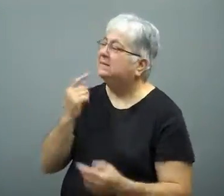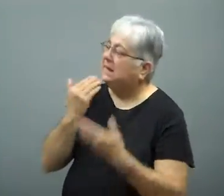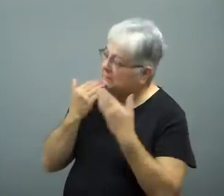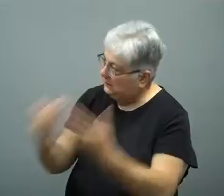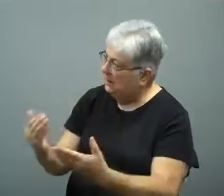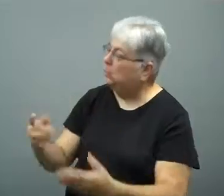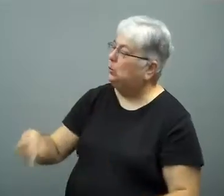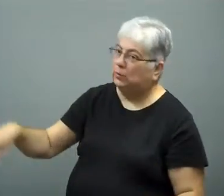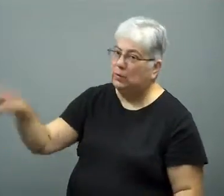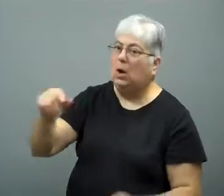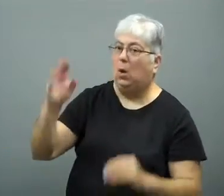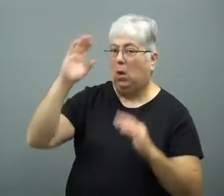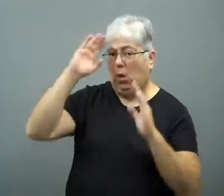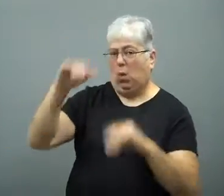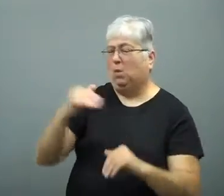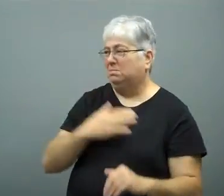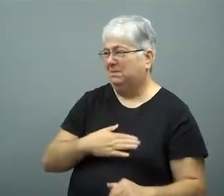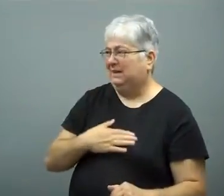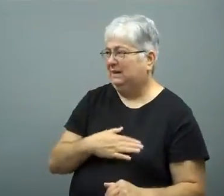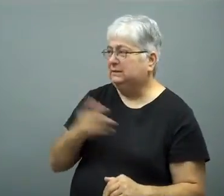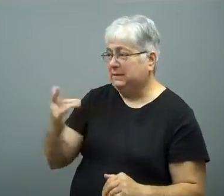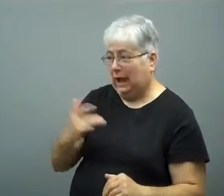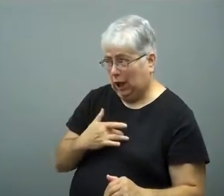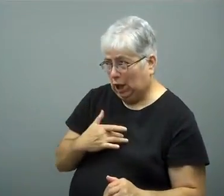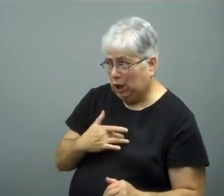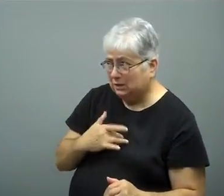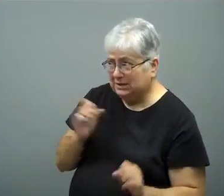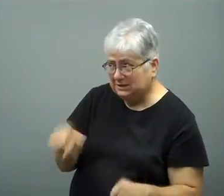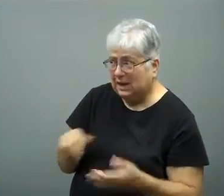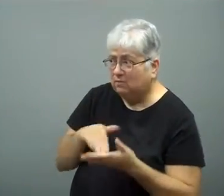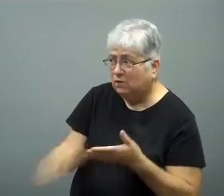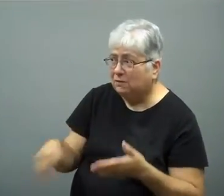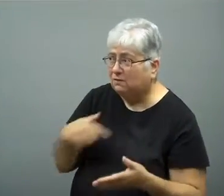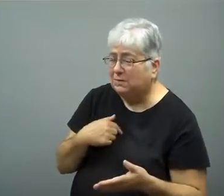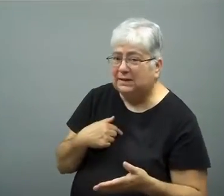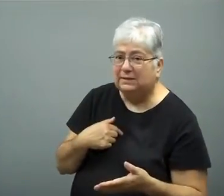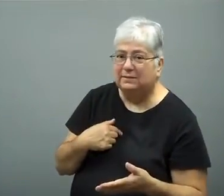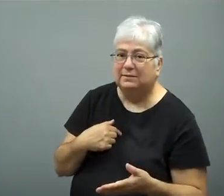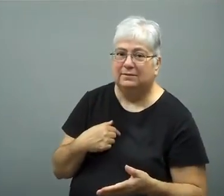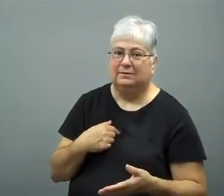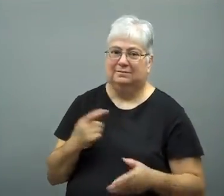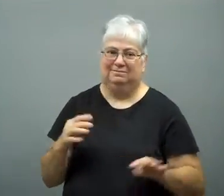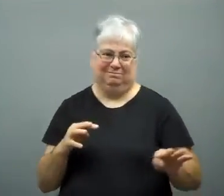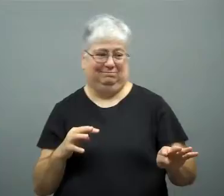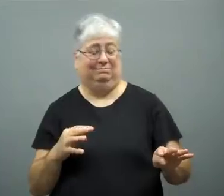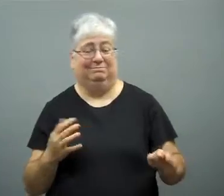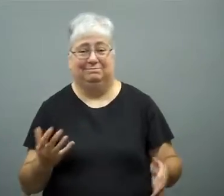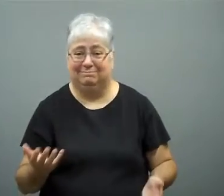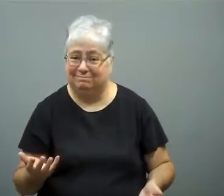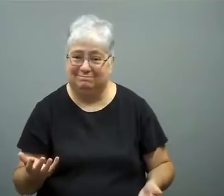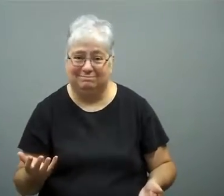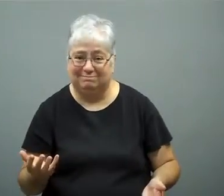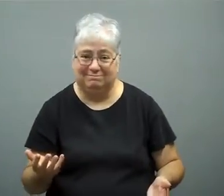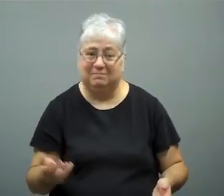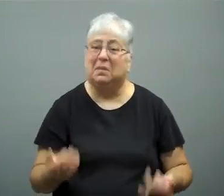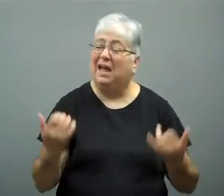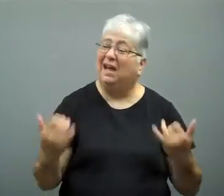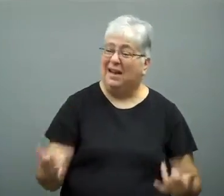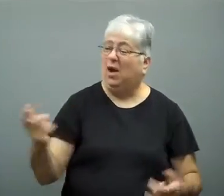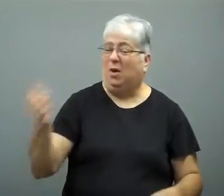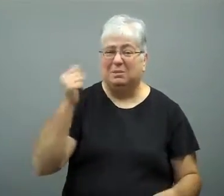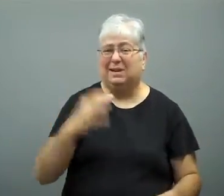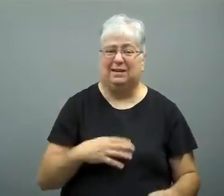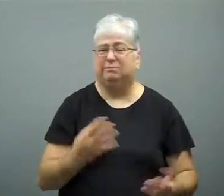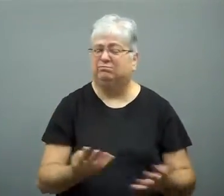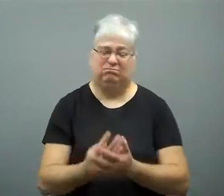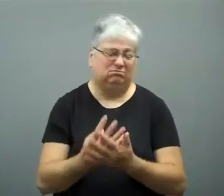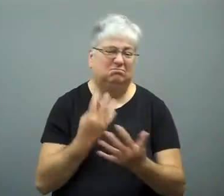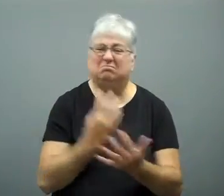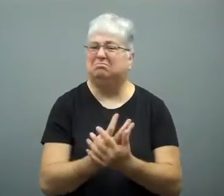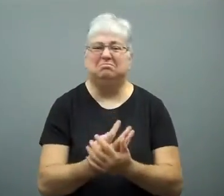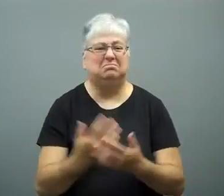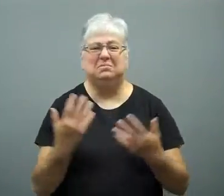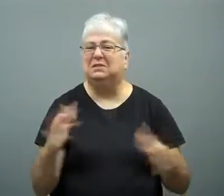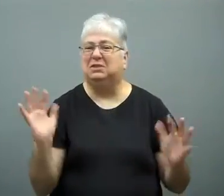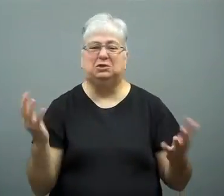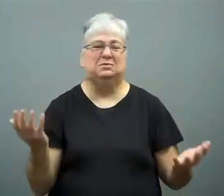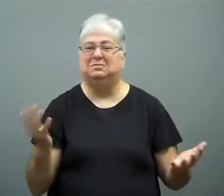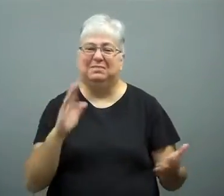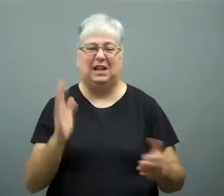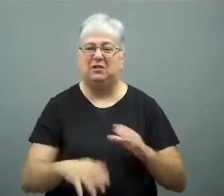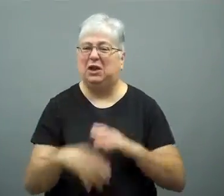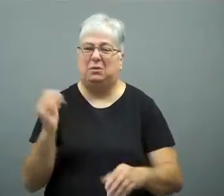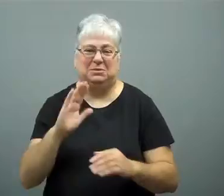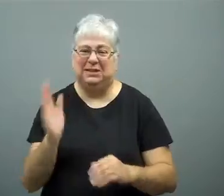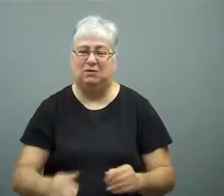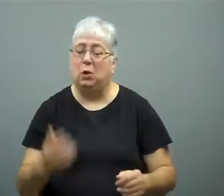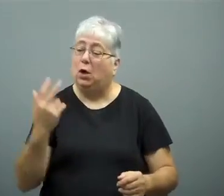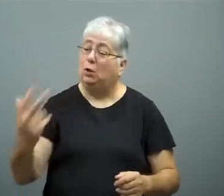He thanked them and hoped they would find it in their hearts to forgive him.